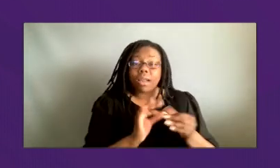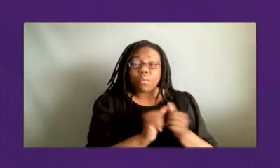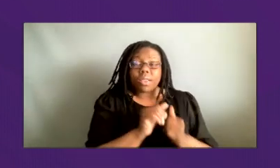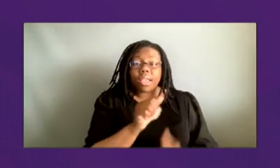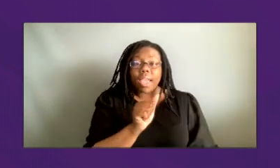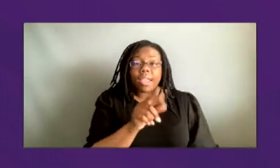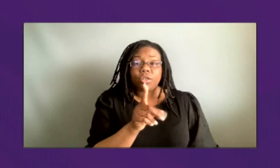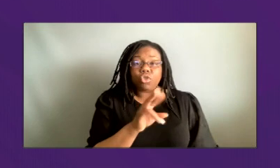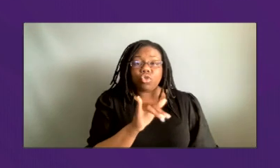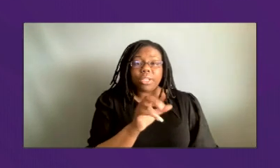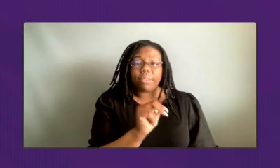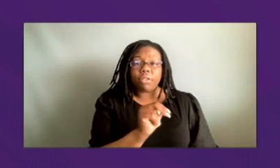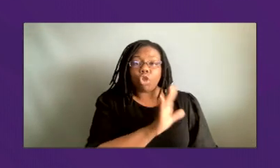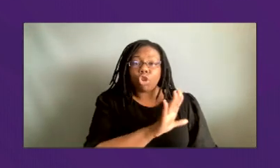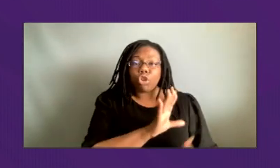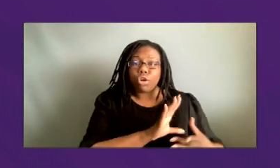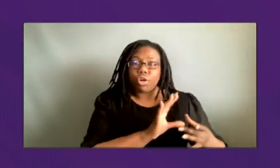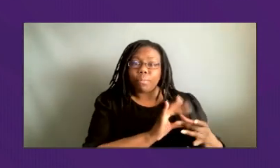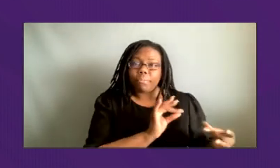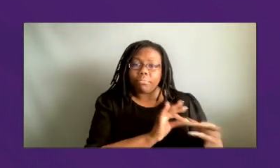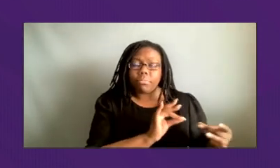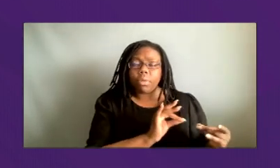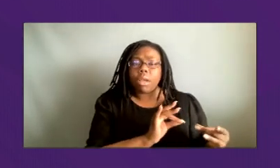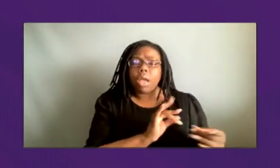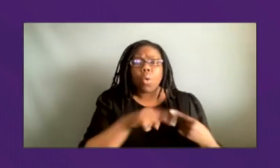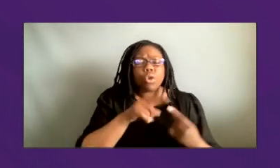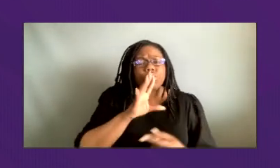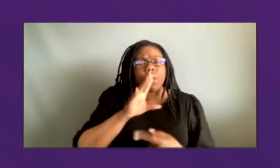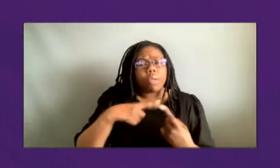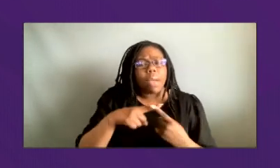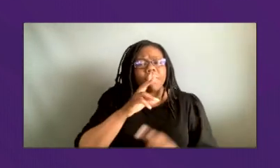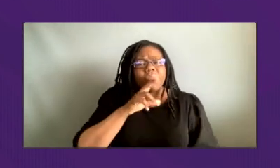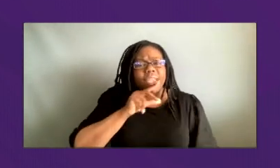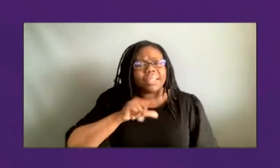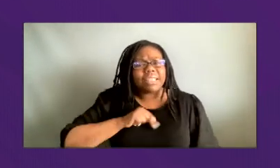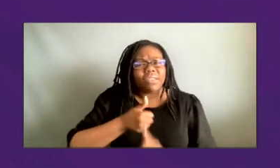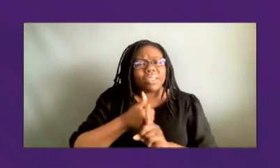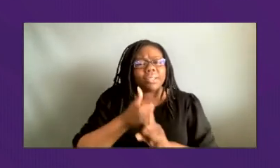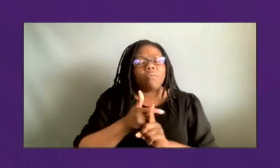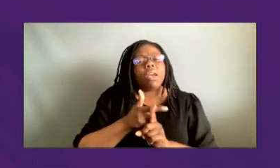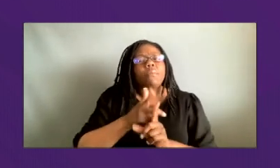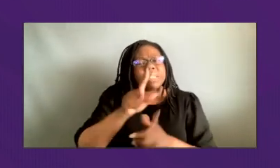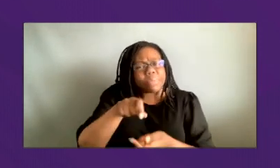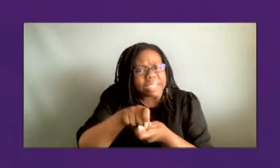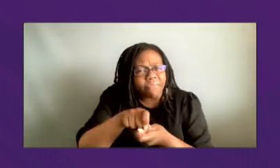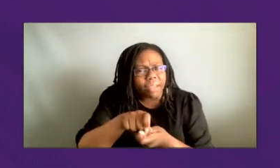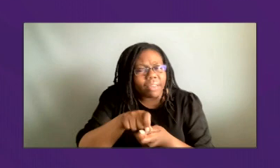teach Thanksgiving, be specific about the Native cultures and do not generalize. Native Americans